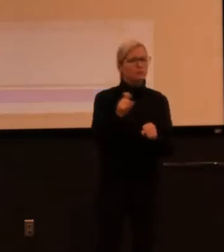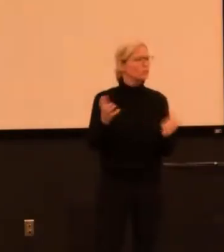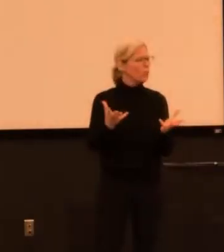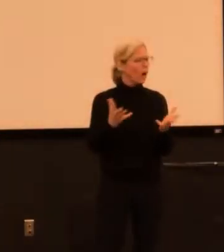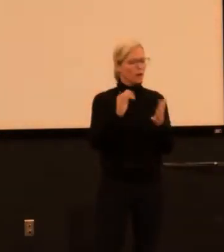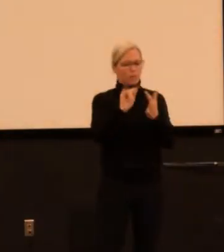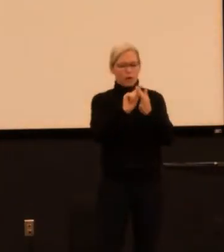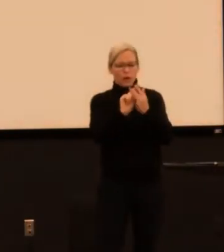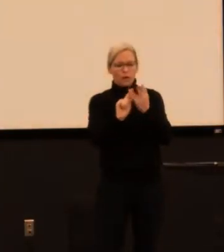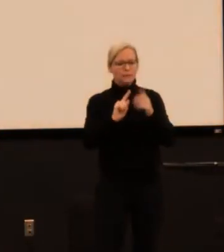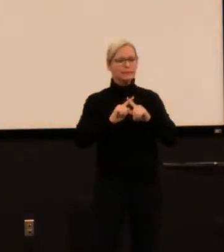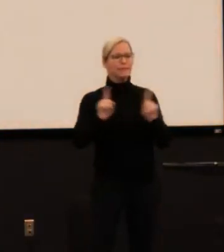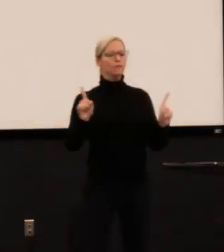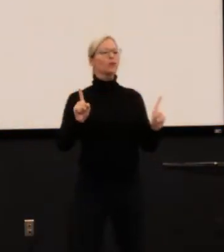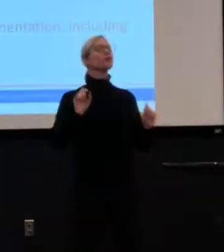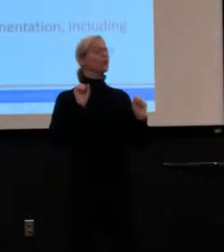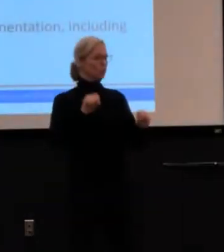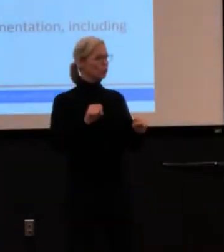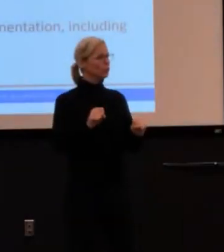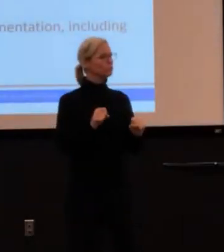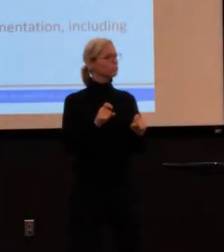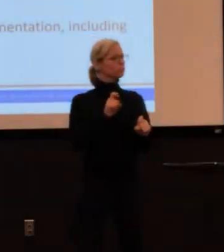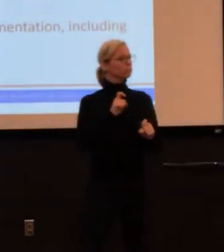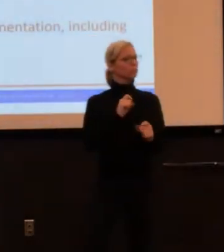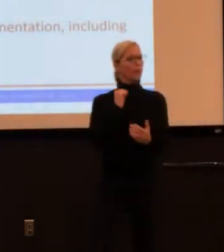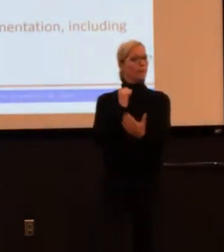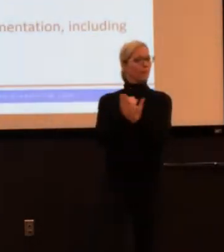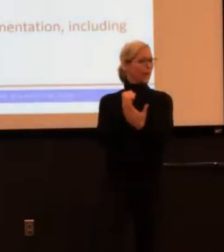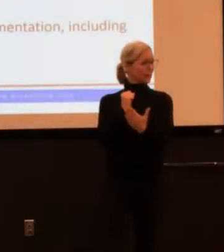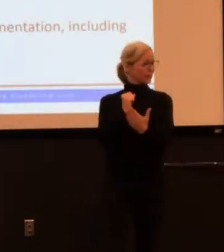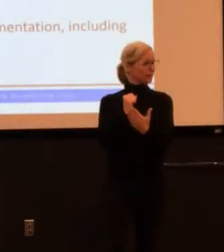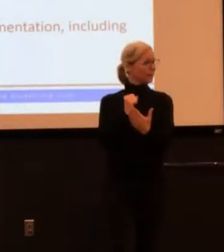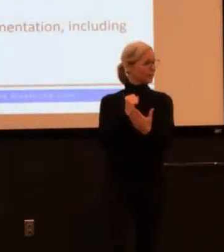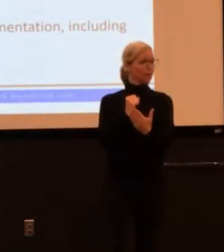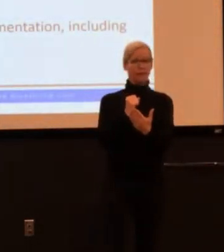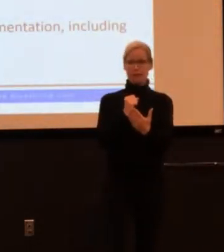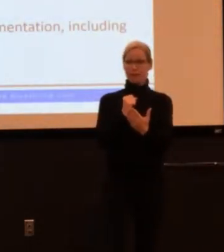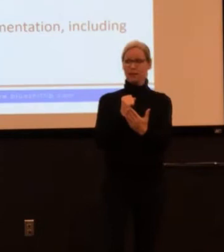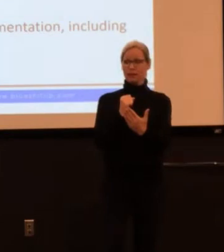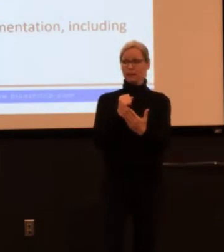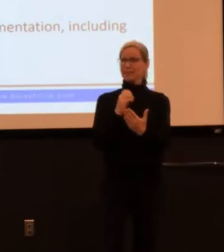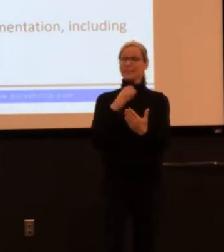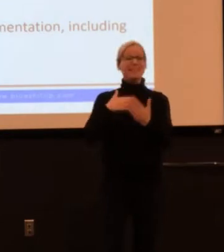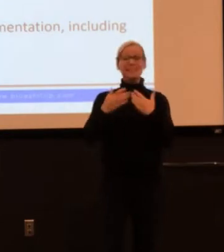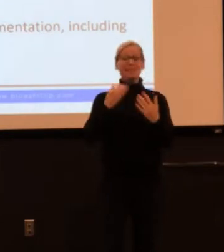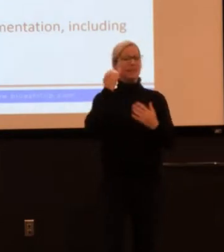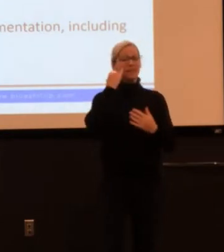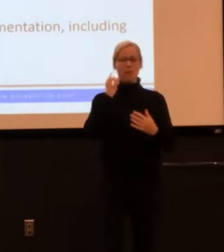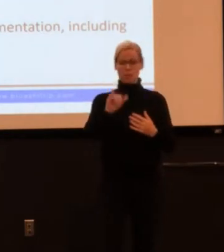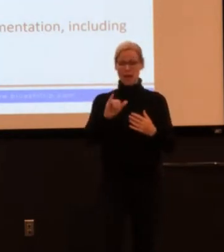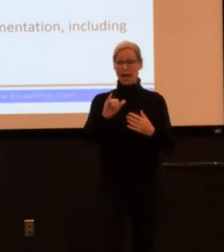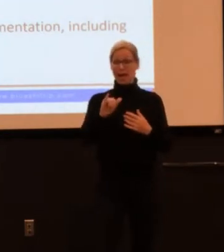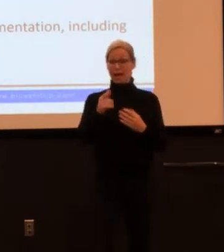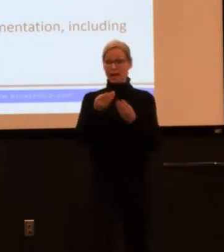make your invention patentable even if the invention solves the same problem as previous inventions